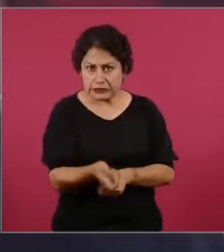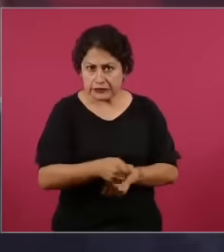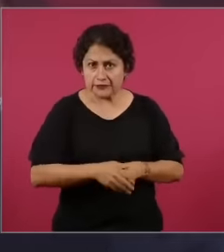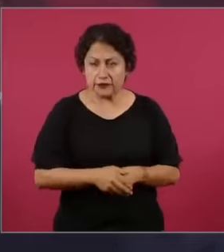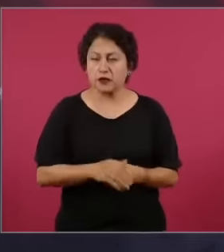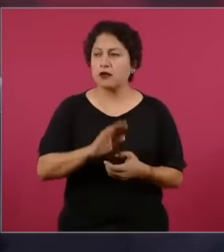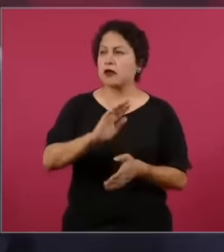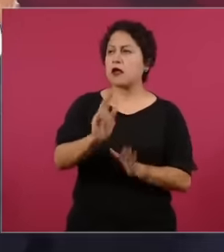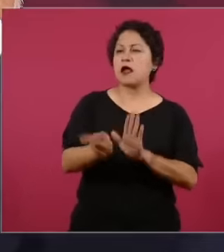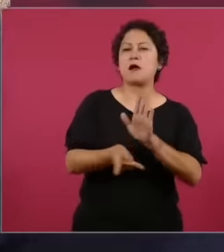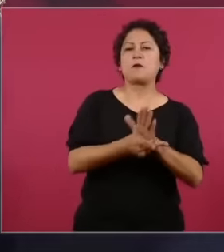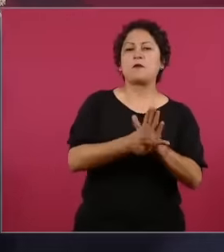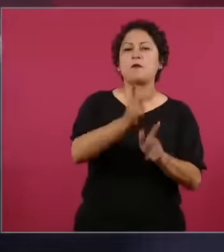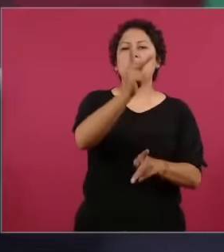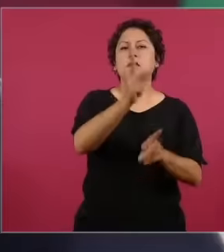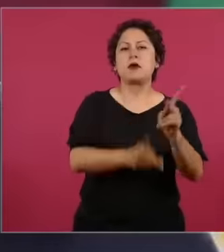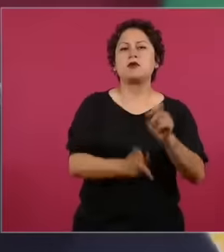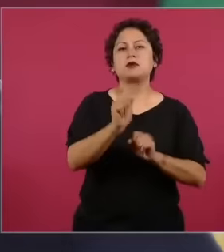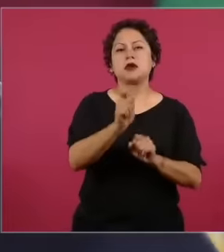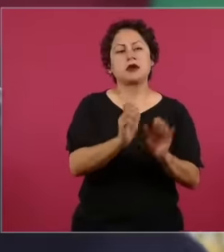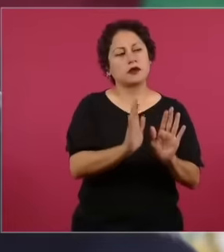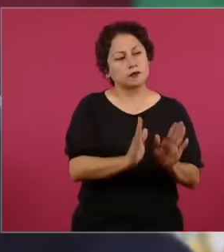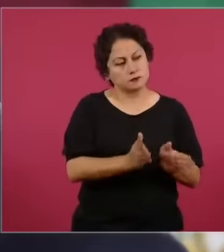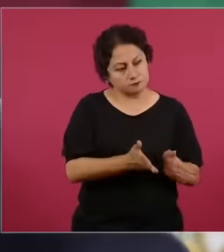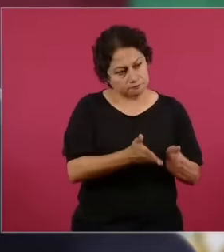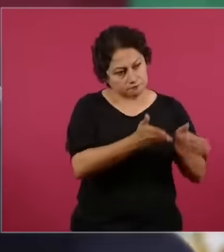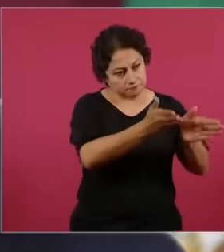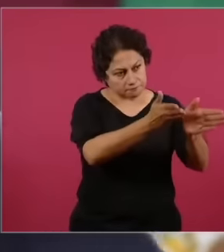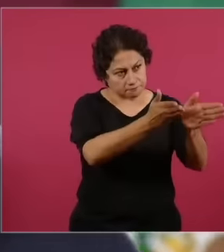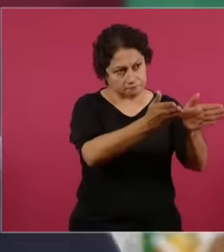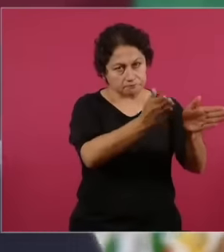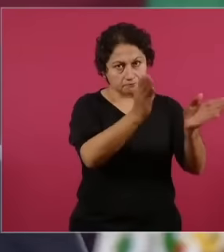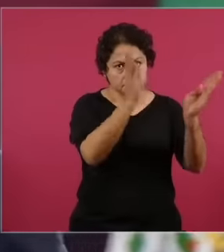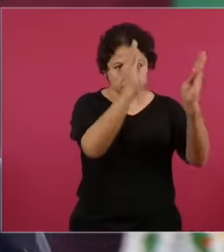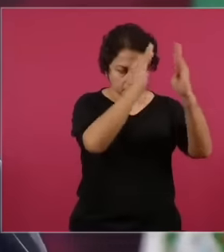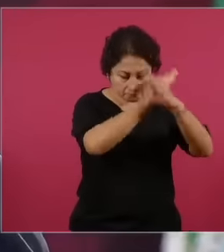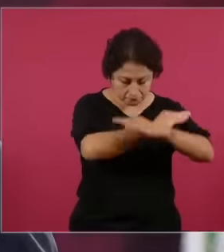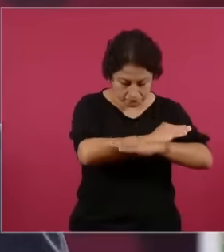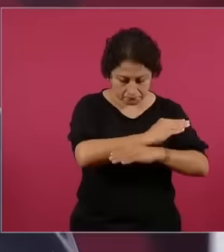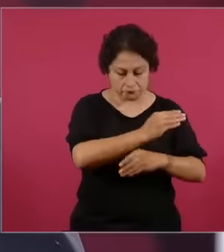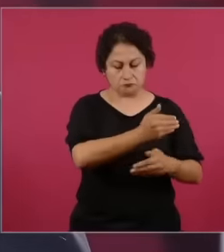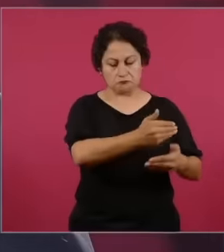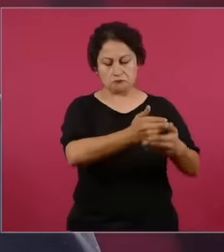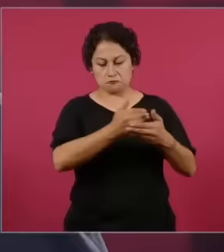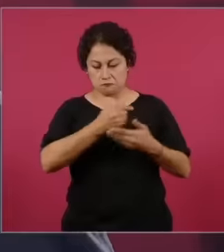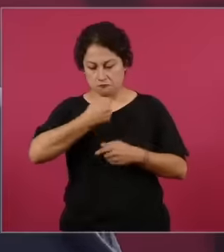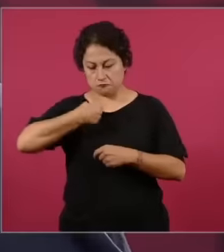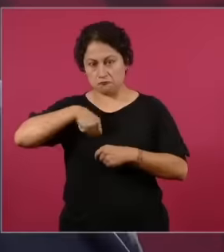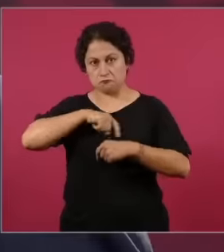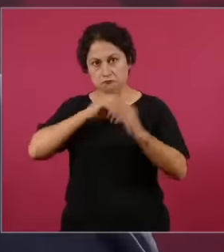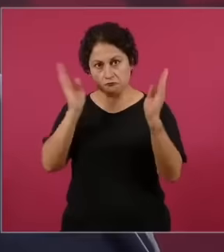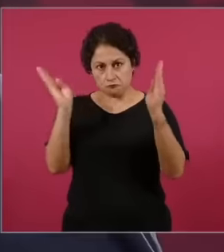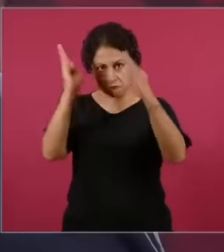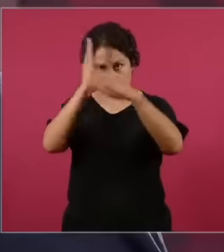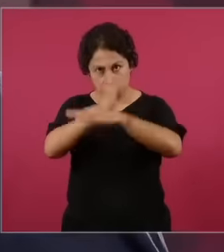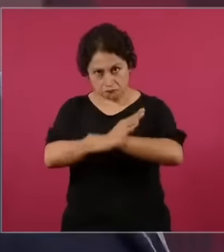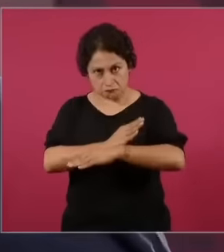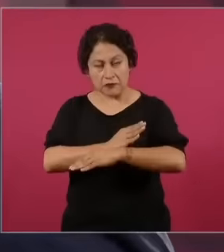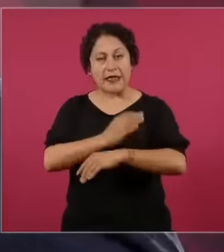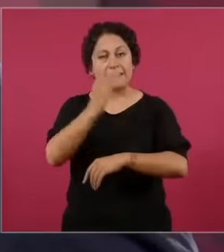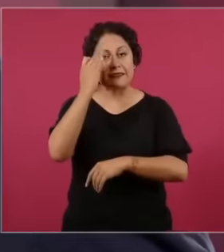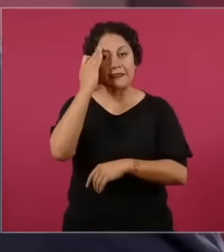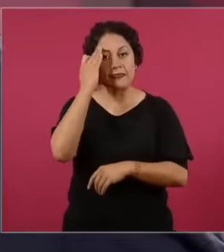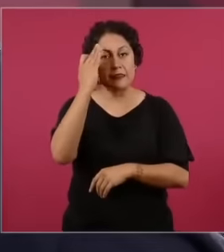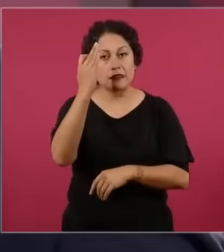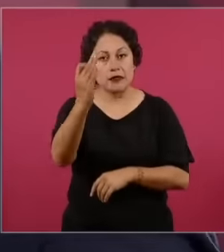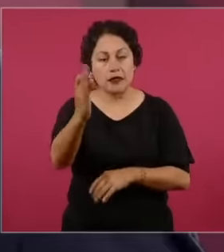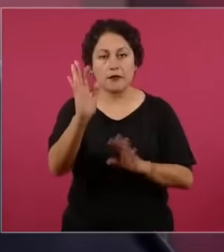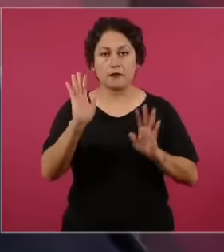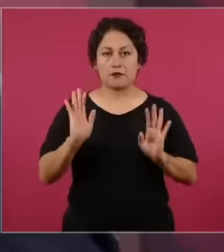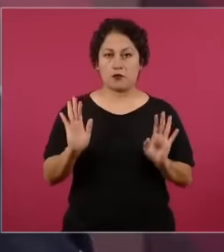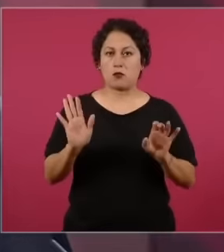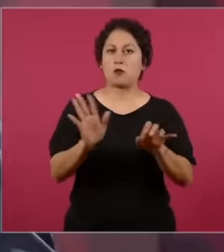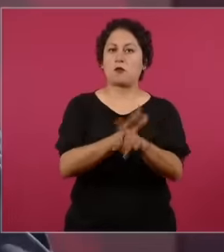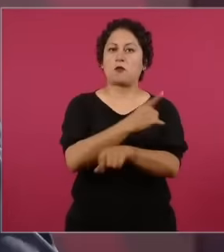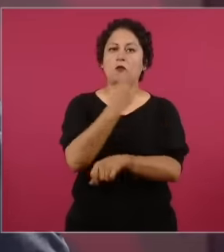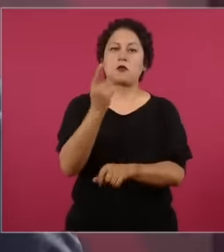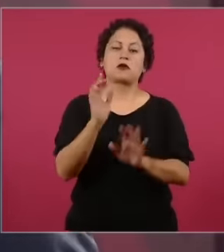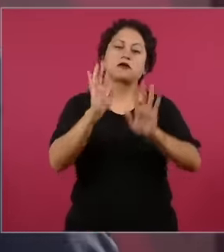Let's give ourselves our time because this Hopefully and from the state department Because it's not